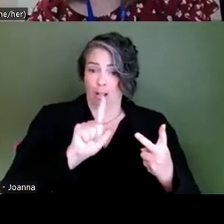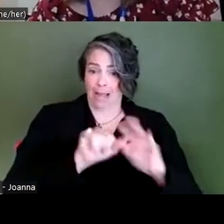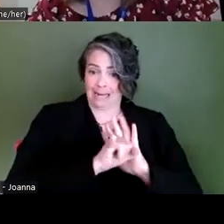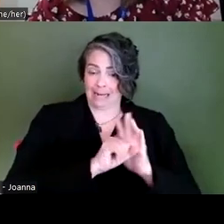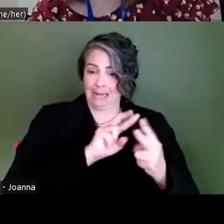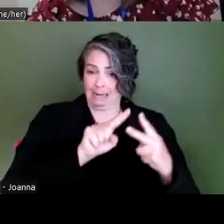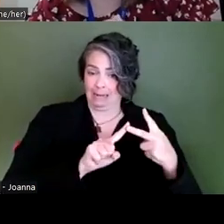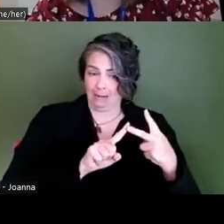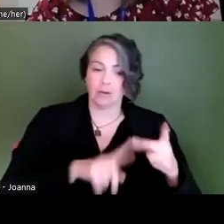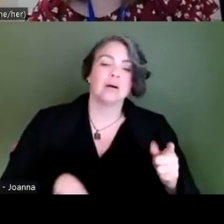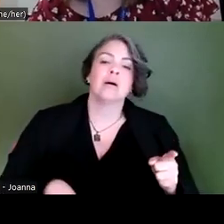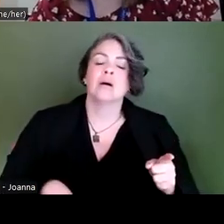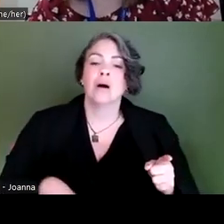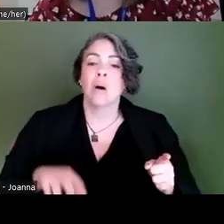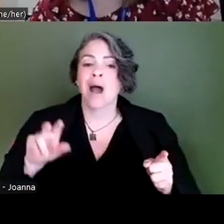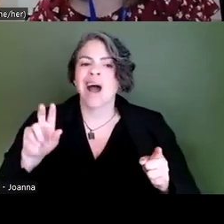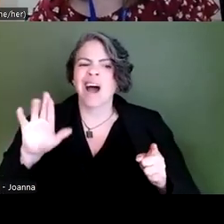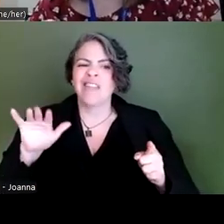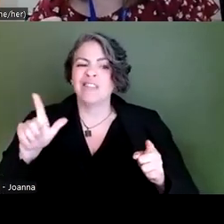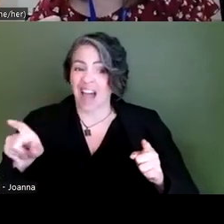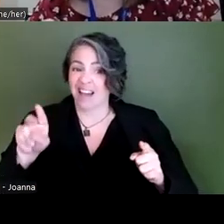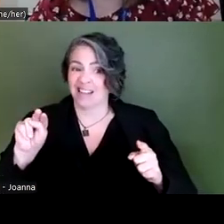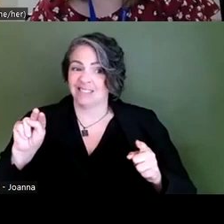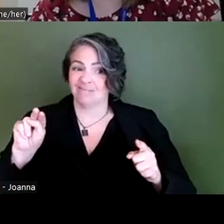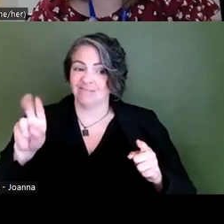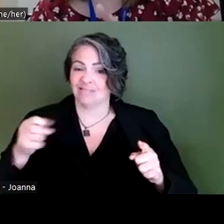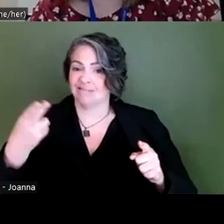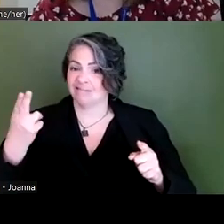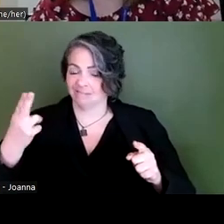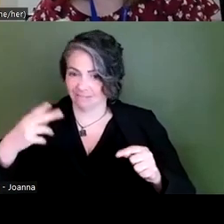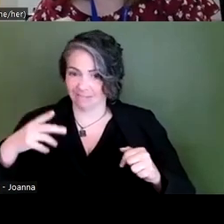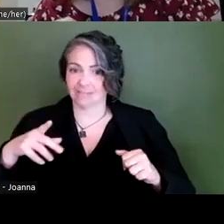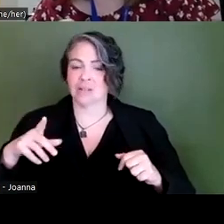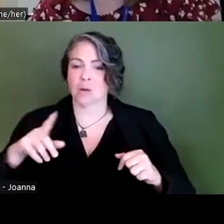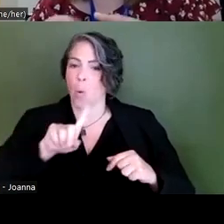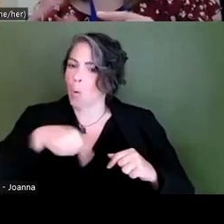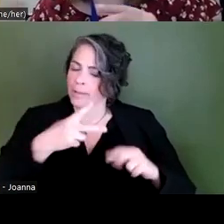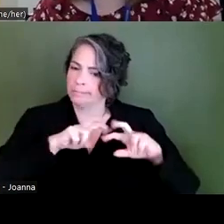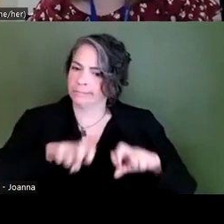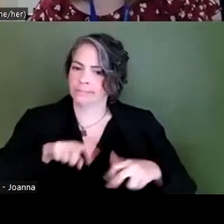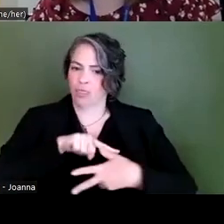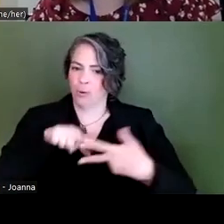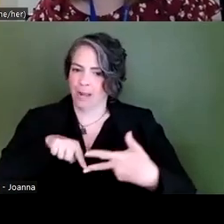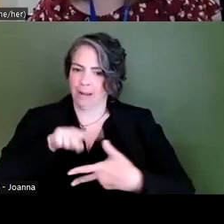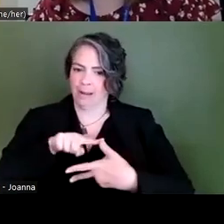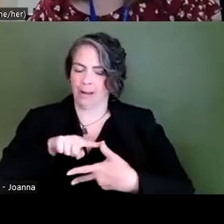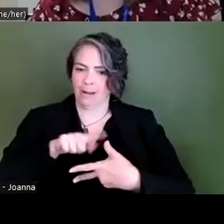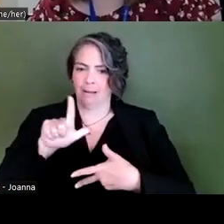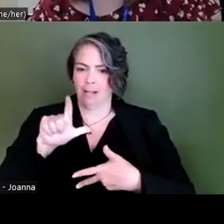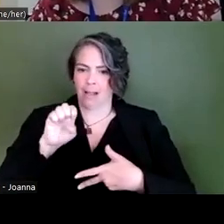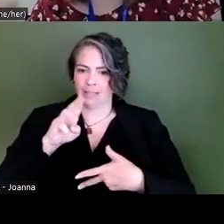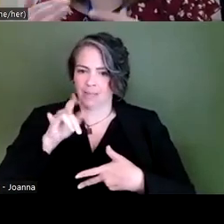and Health only assesses lesbian and gay, or bisexual, or heterosexual identities.